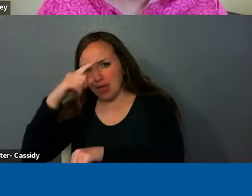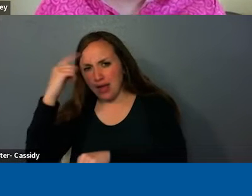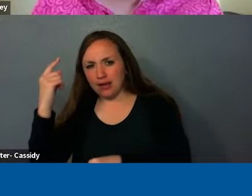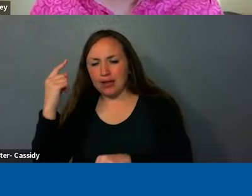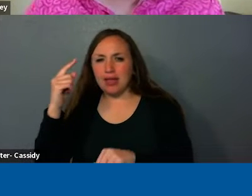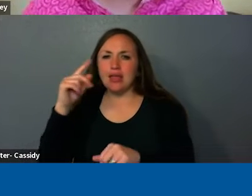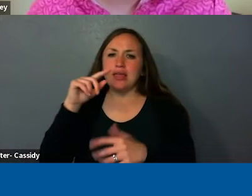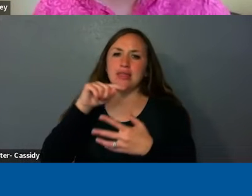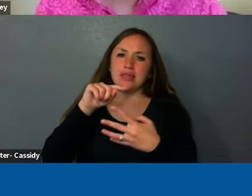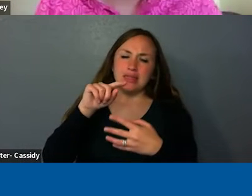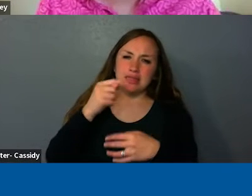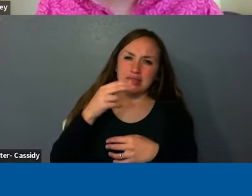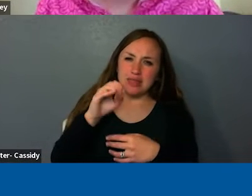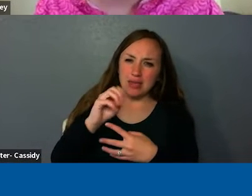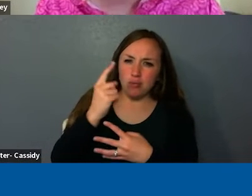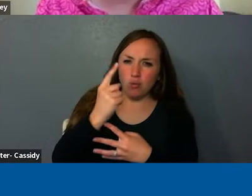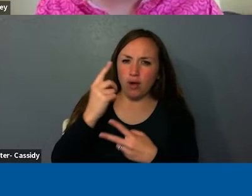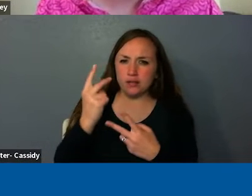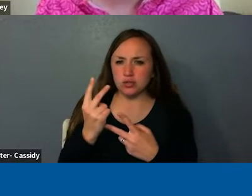as well as any custom theme a user may have set up.